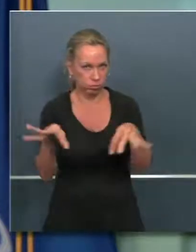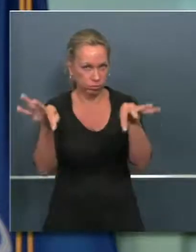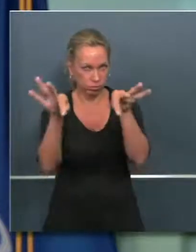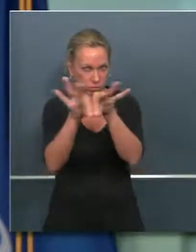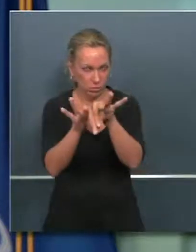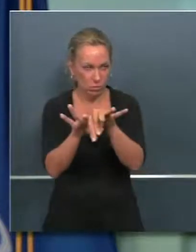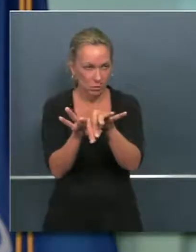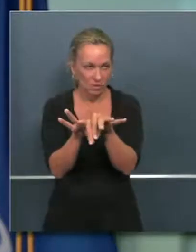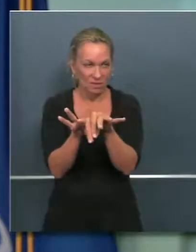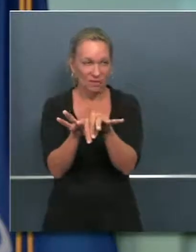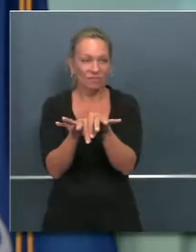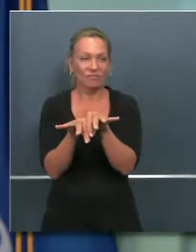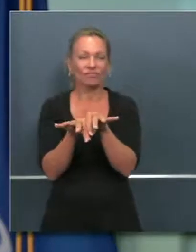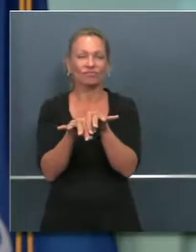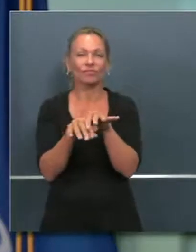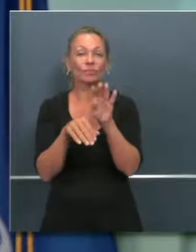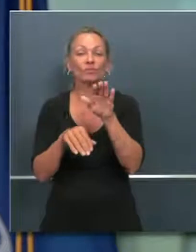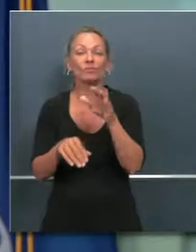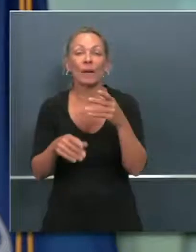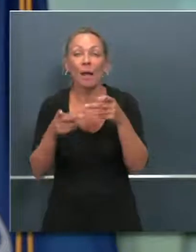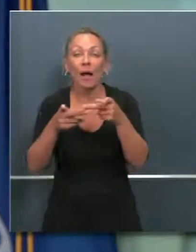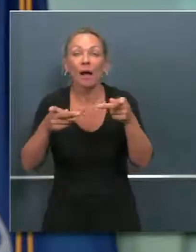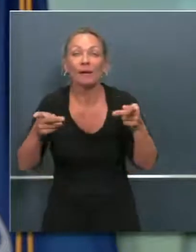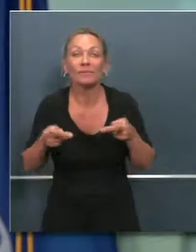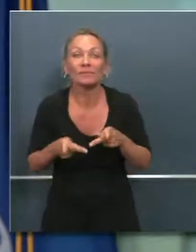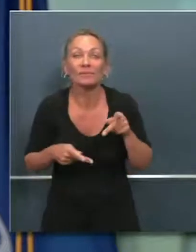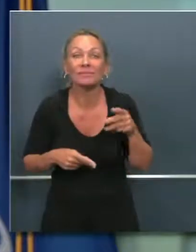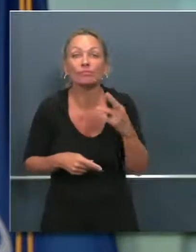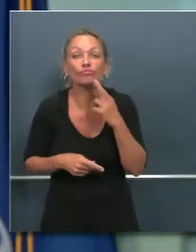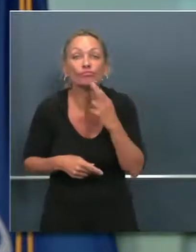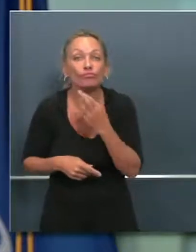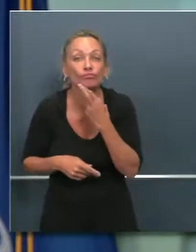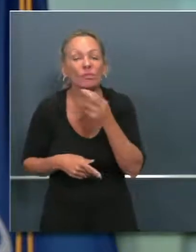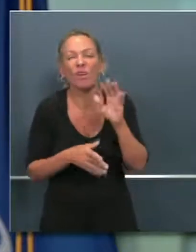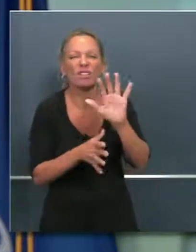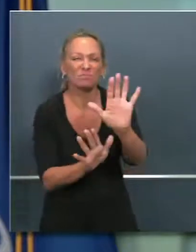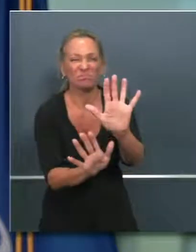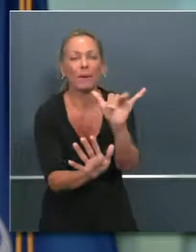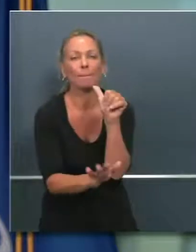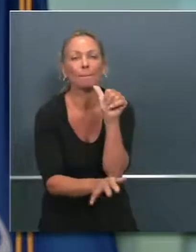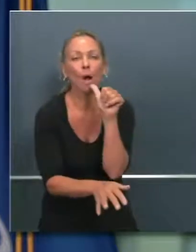at that location versus restaurants where you're primarily they're ordering food you may do that